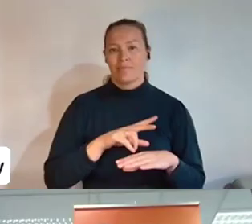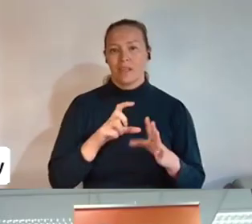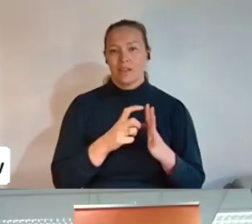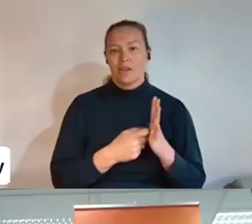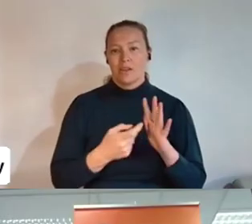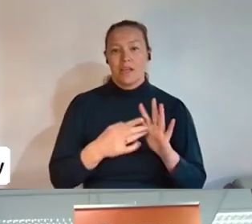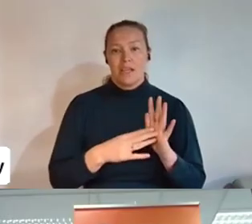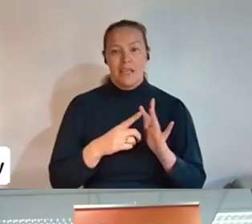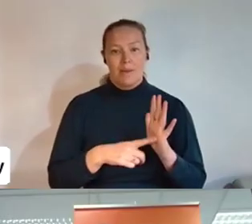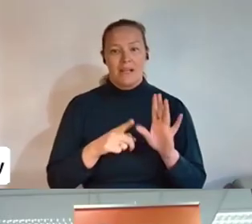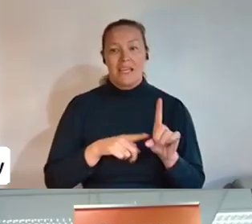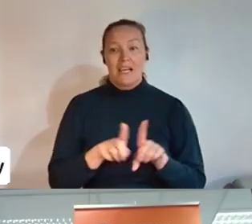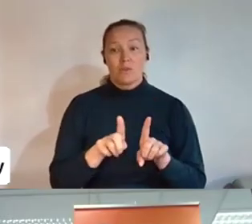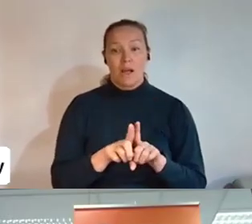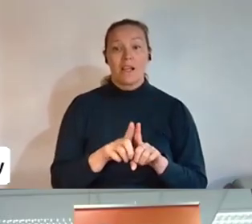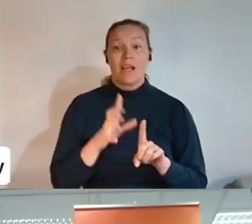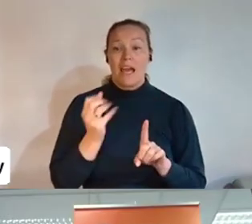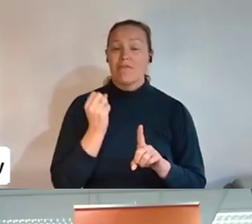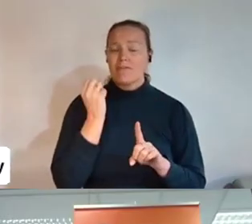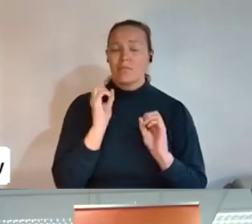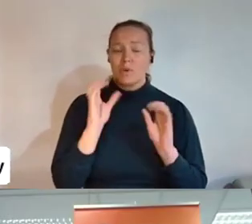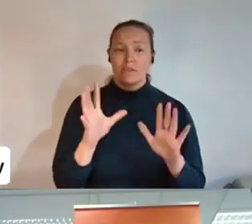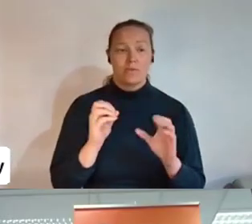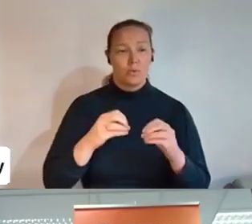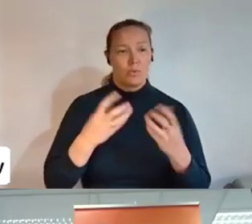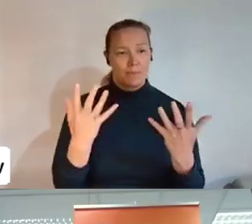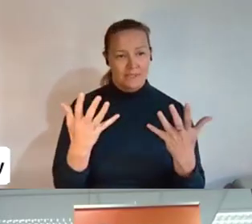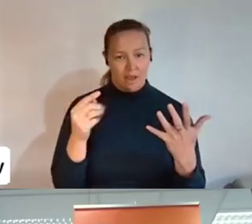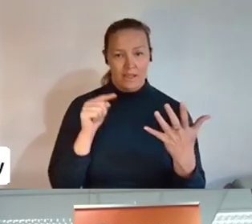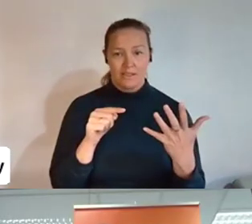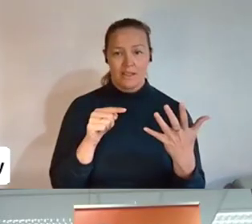also there's a beautiful website that's gathering up thousands and thousands of examples around the